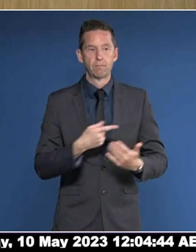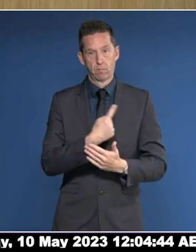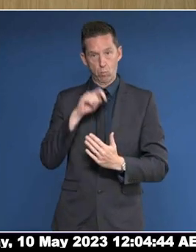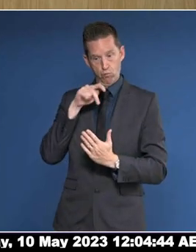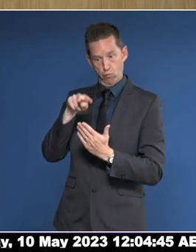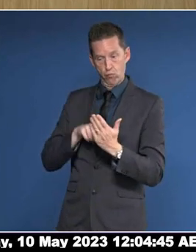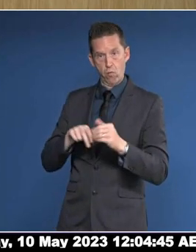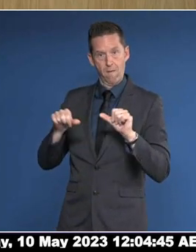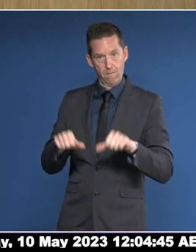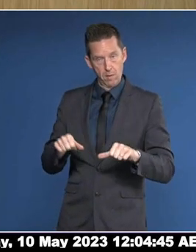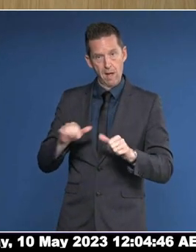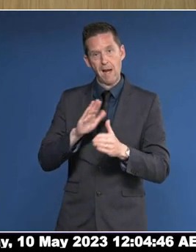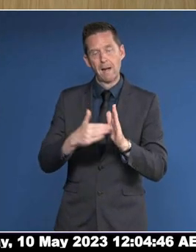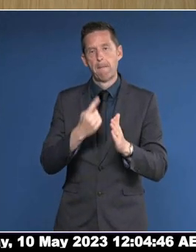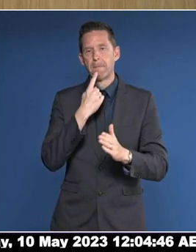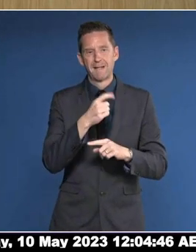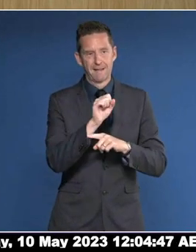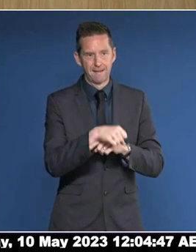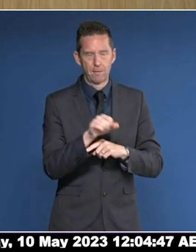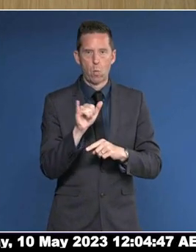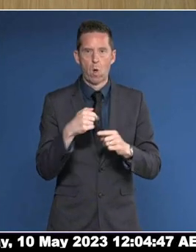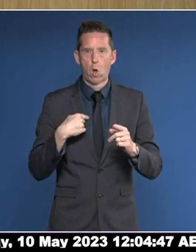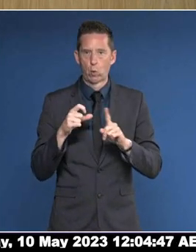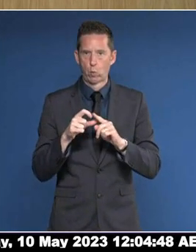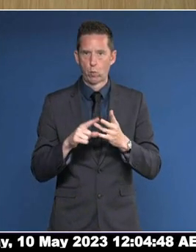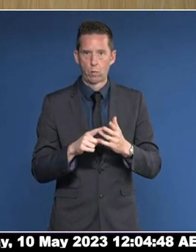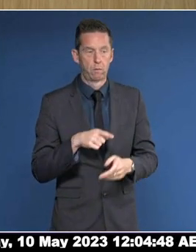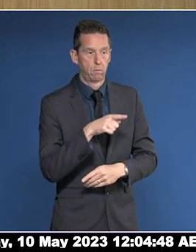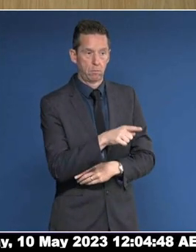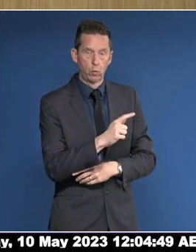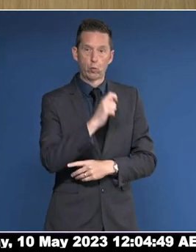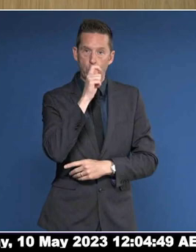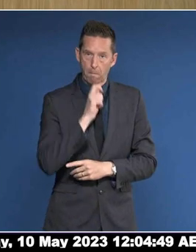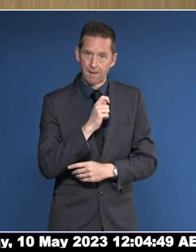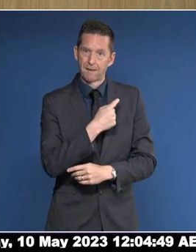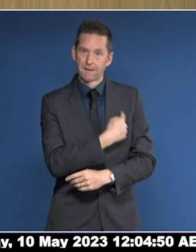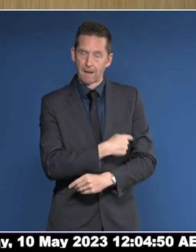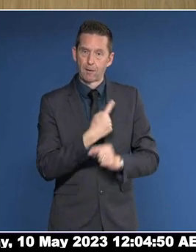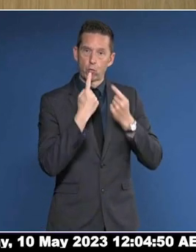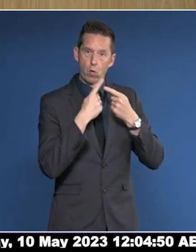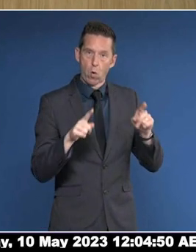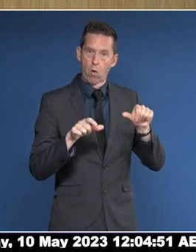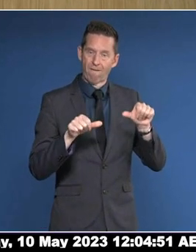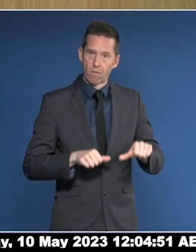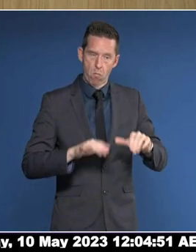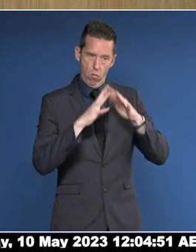At the end, please say yes or I do. Do you solemnly and sincerely declare and affirm that the evidence which you shall give